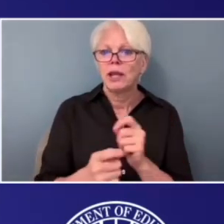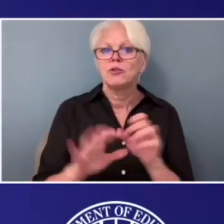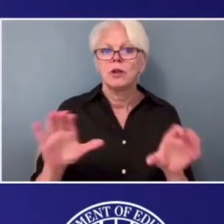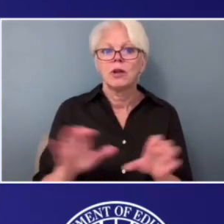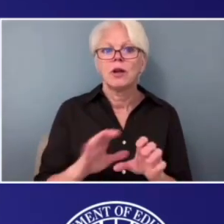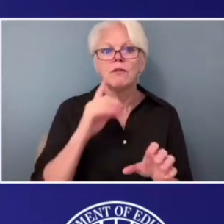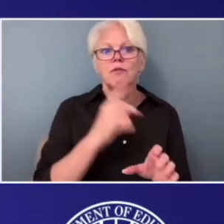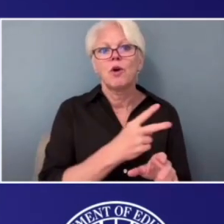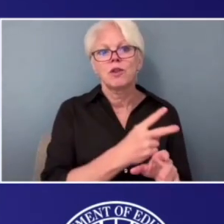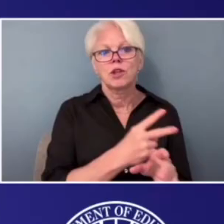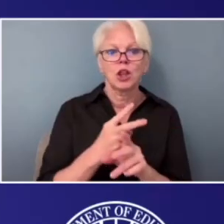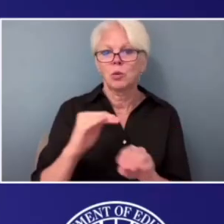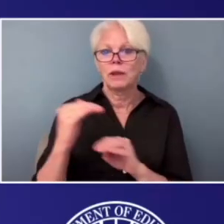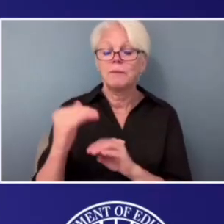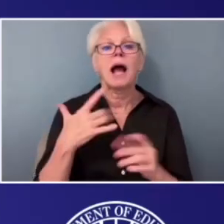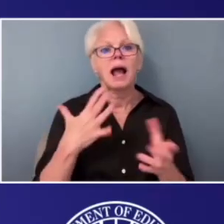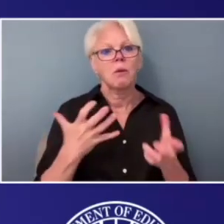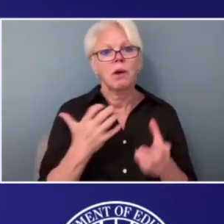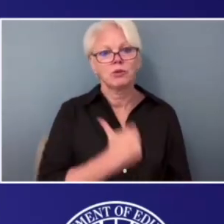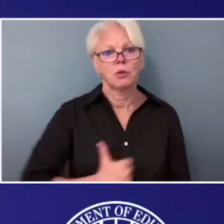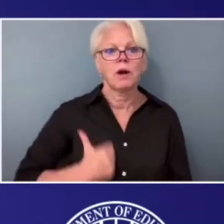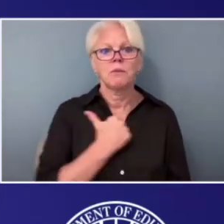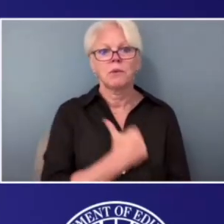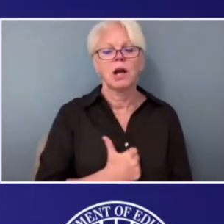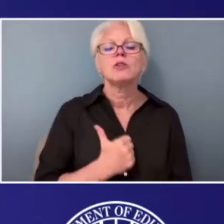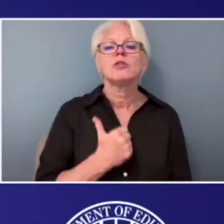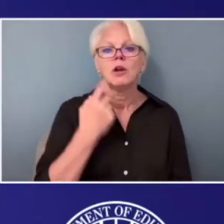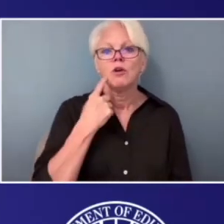I do want to apologize for the loan limit